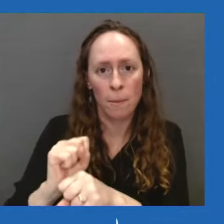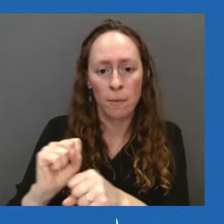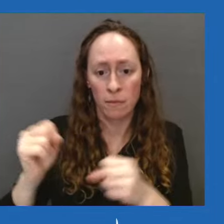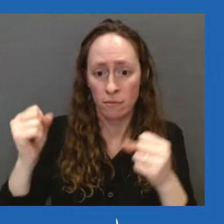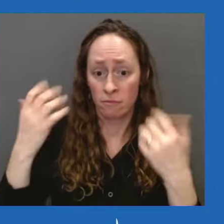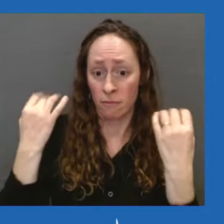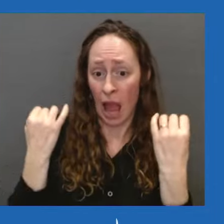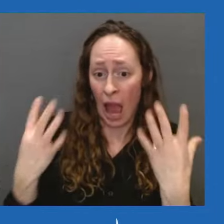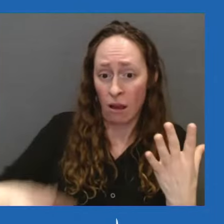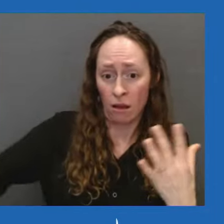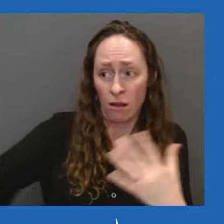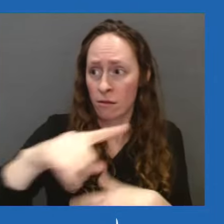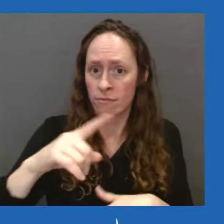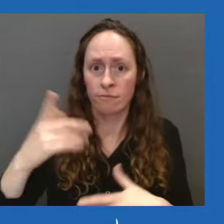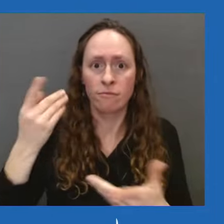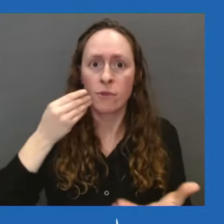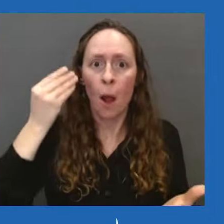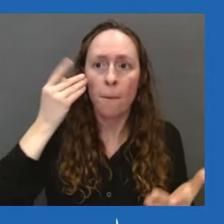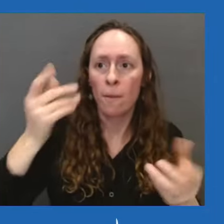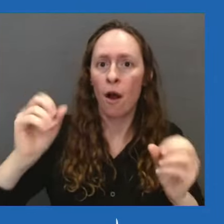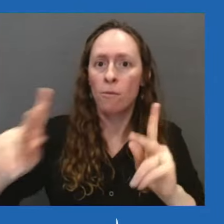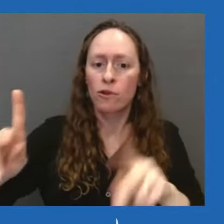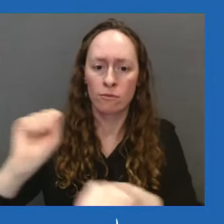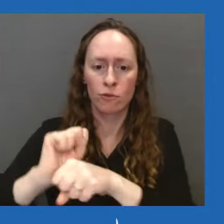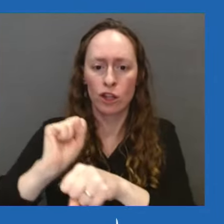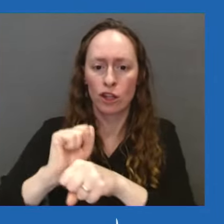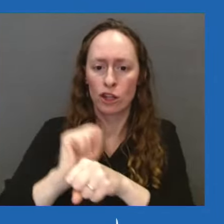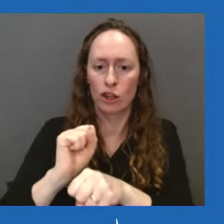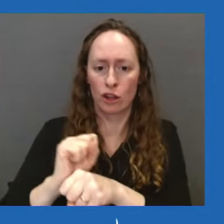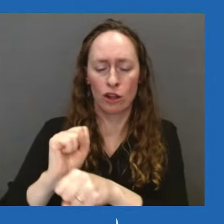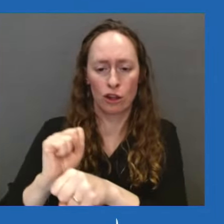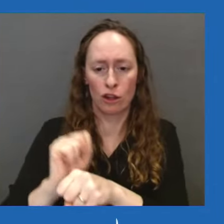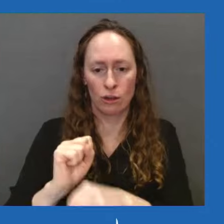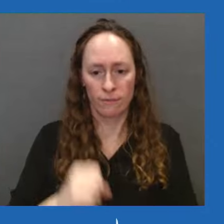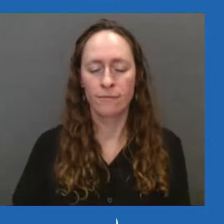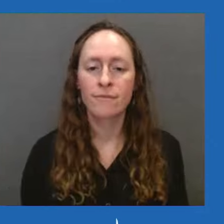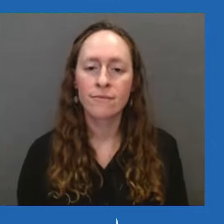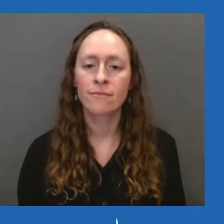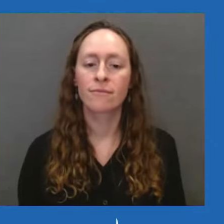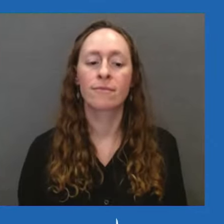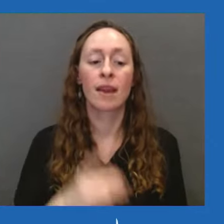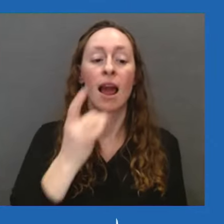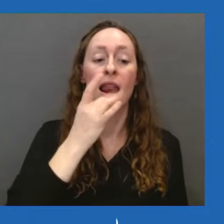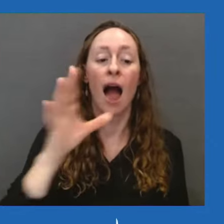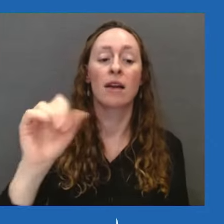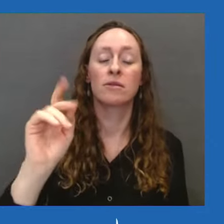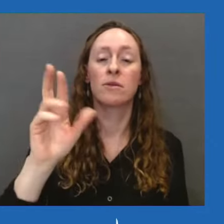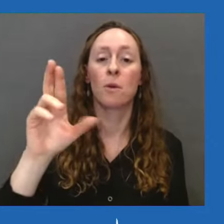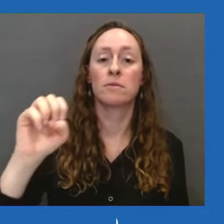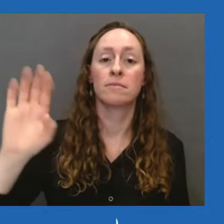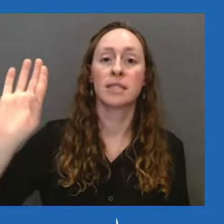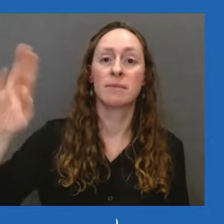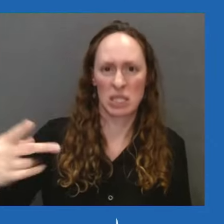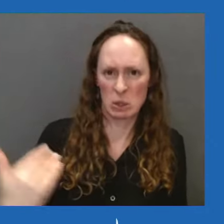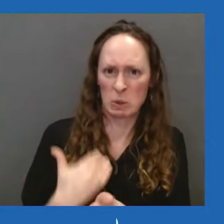Lightsource BP is building a new solar farm just down the road from here to power an additional 53,000 homes.